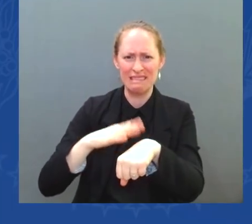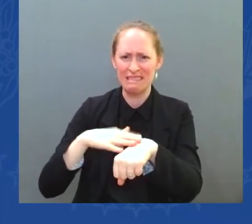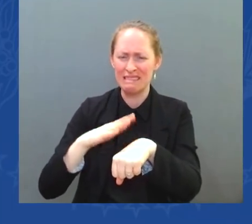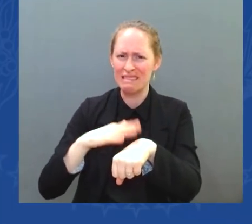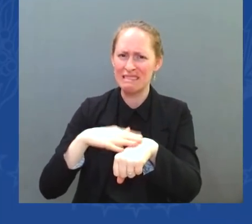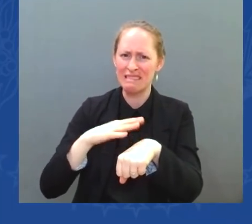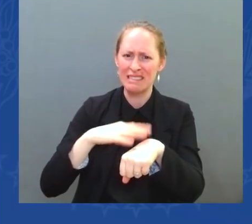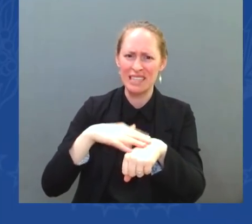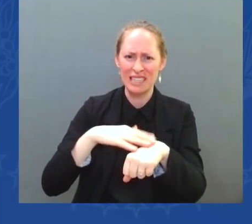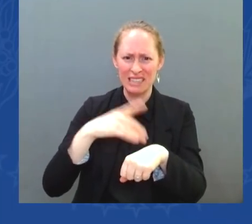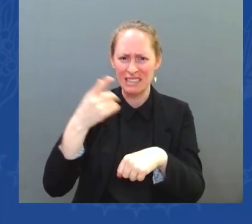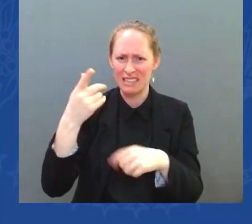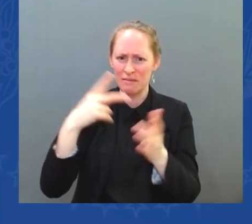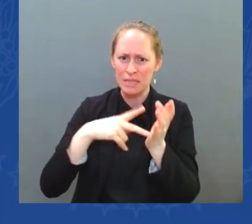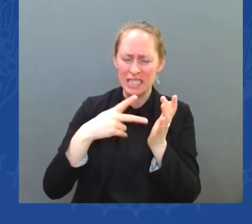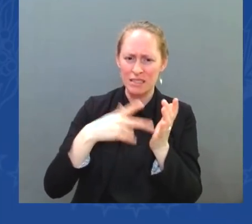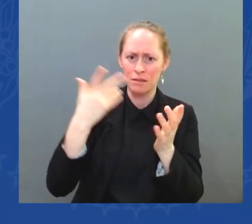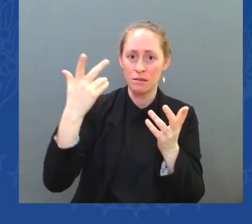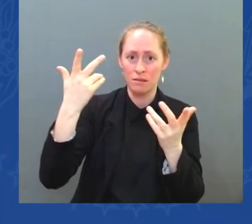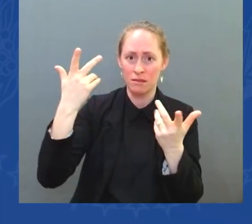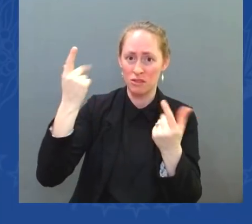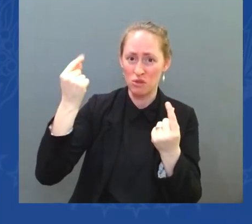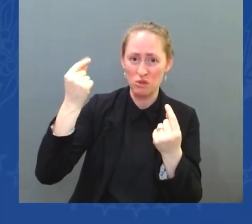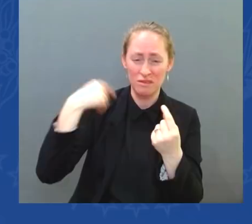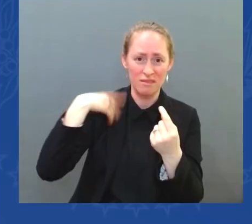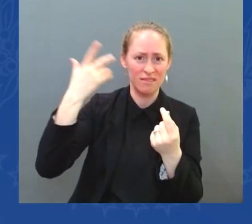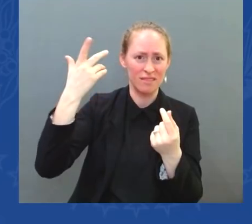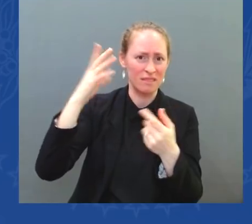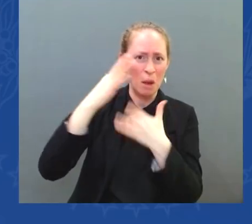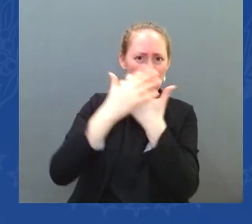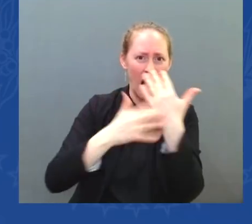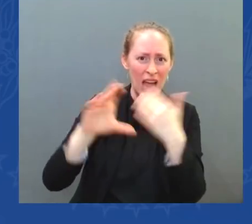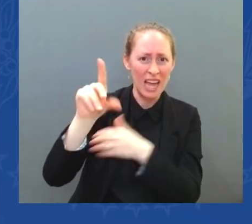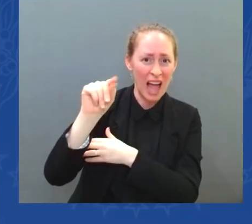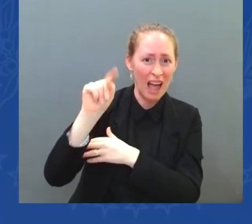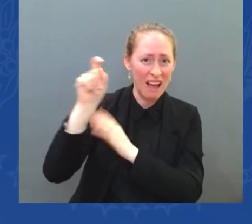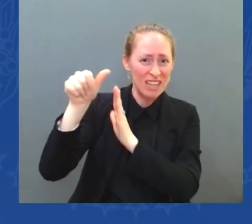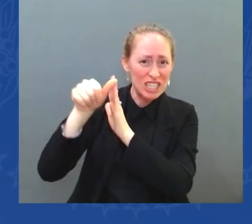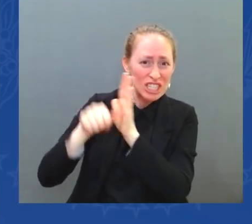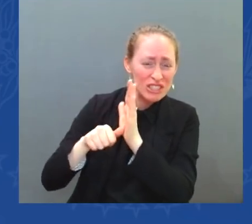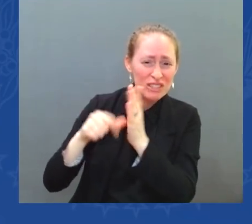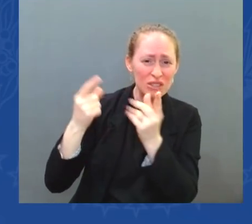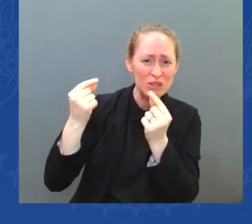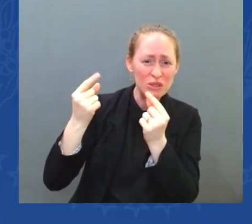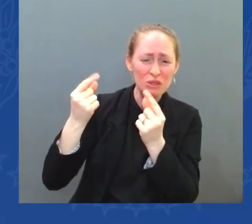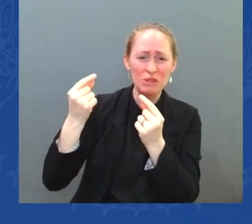he said, "You know what your problem is, Senator?" I was senator. And I said, "No." He said, "You're a congenital optimist."